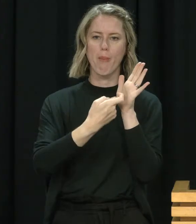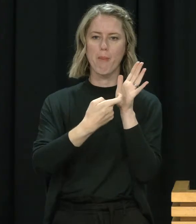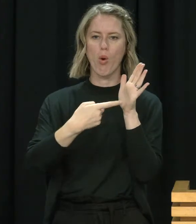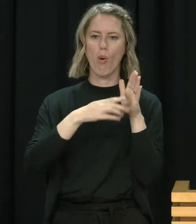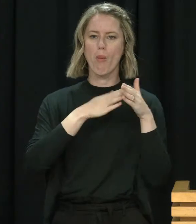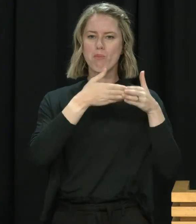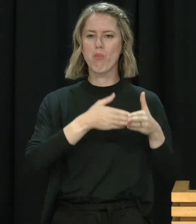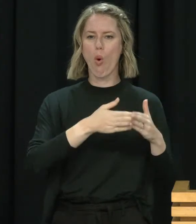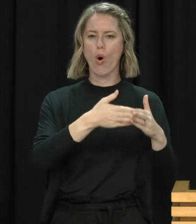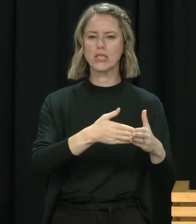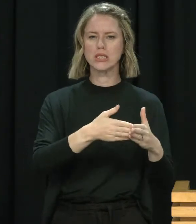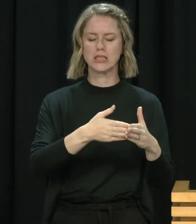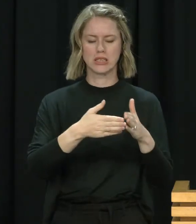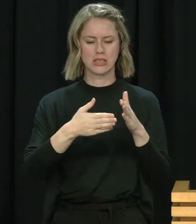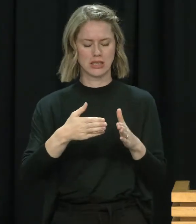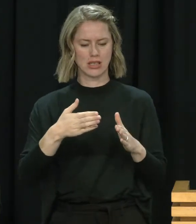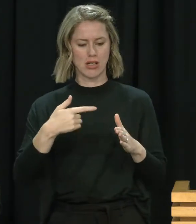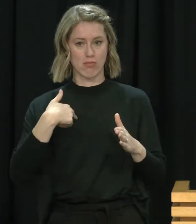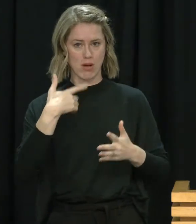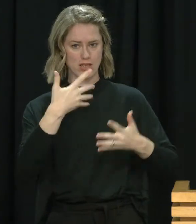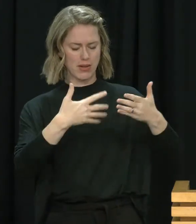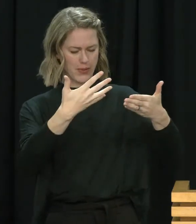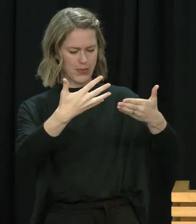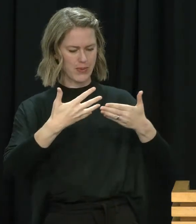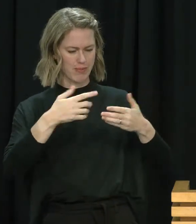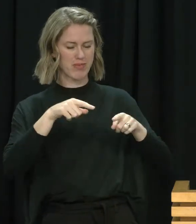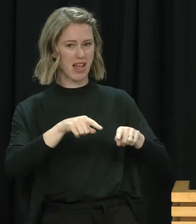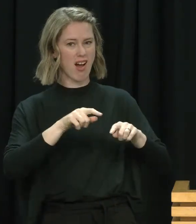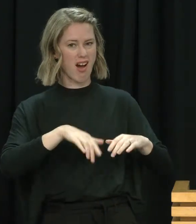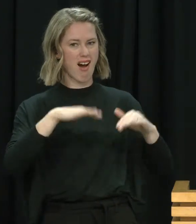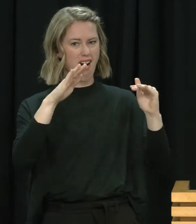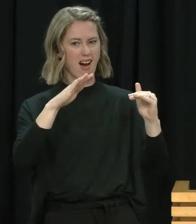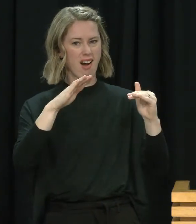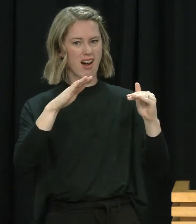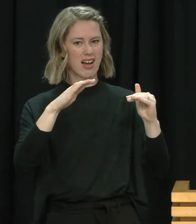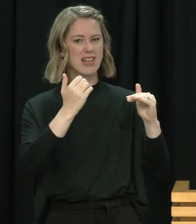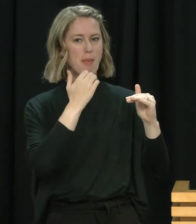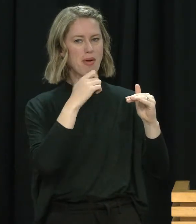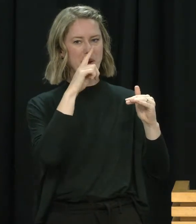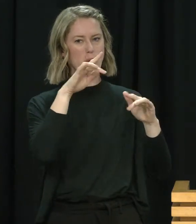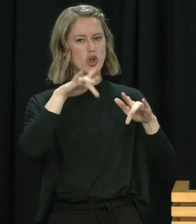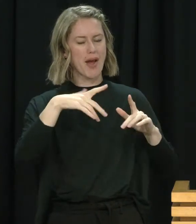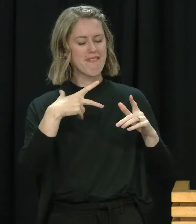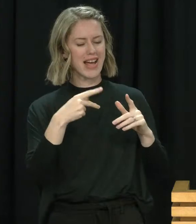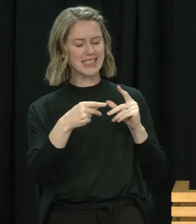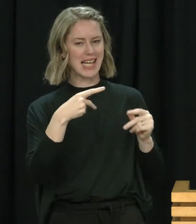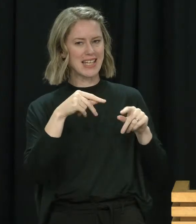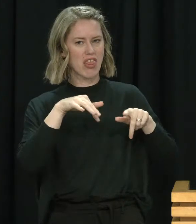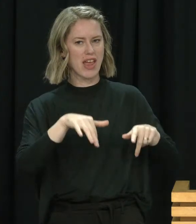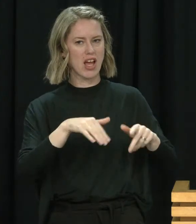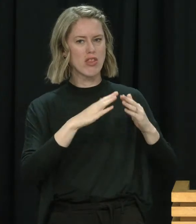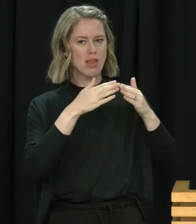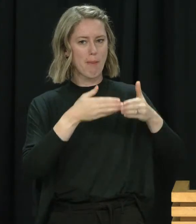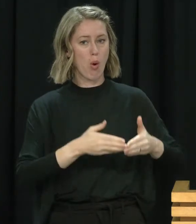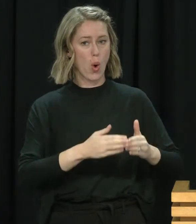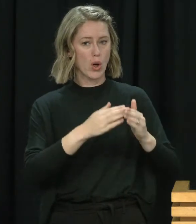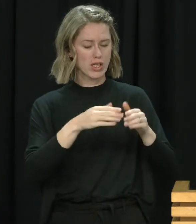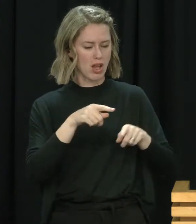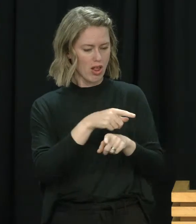and intricacies of that. So again, if you look at say the ports which is where, on the data that I have available to